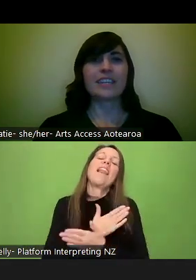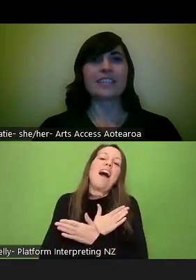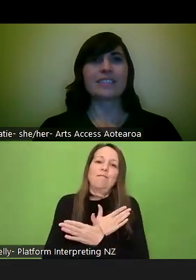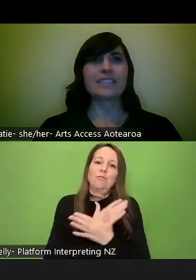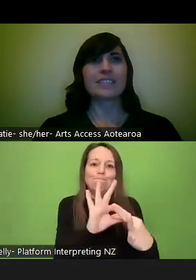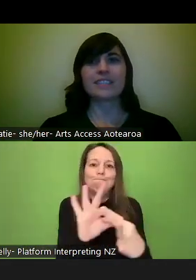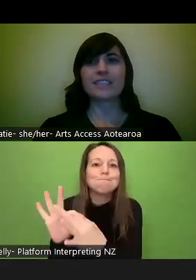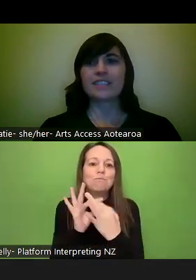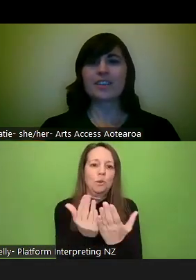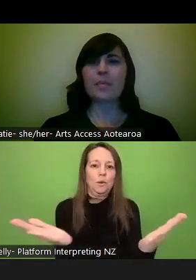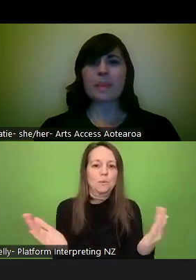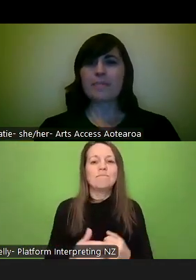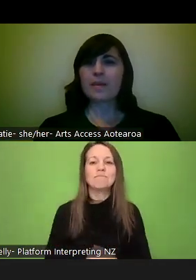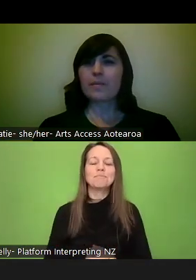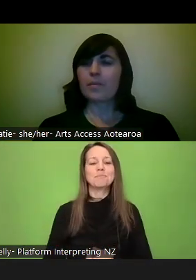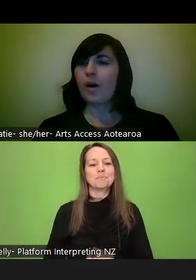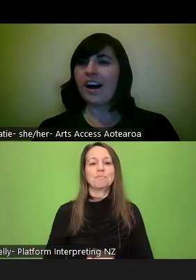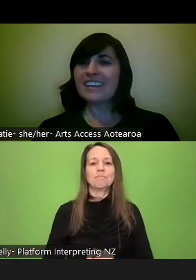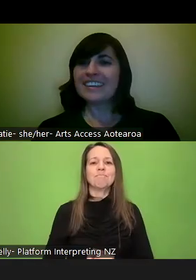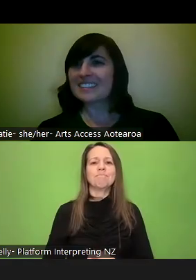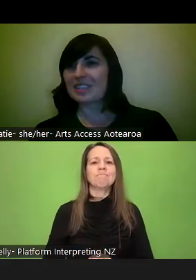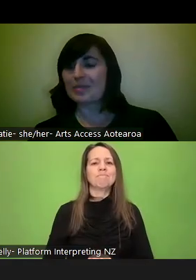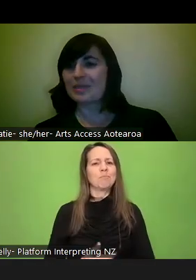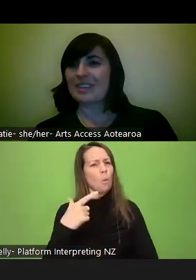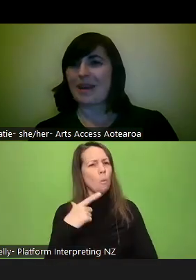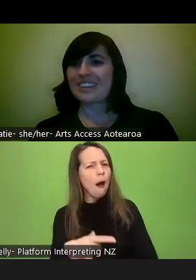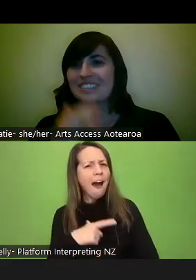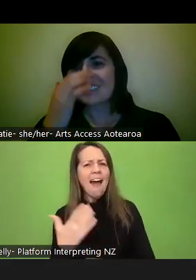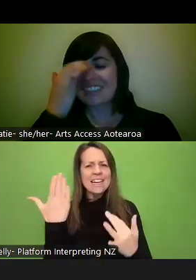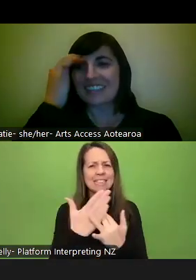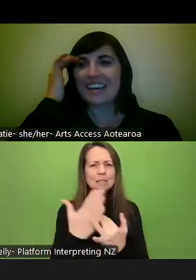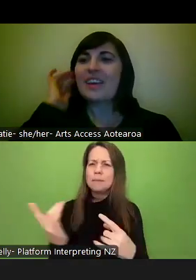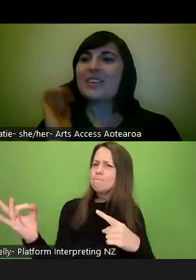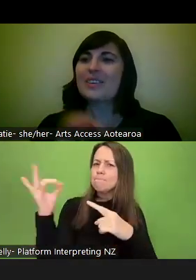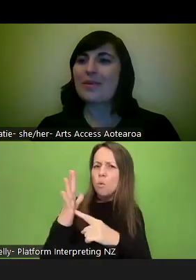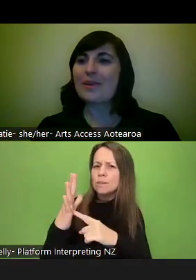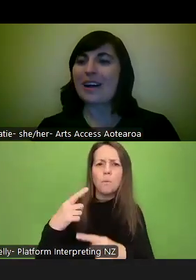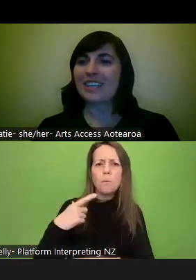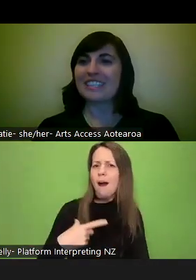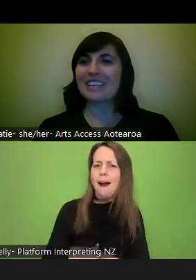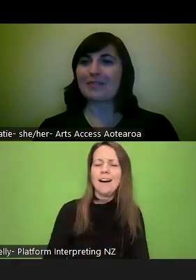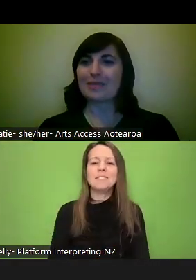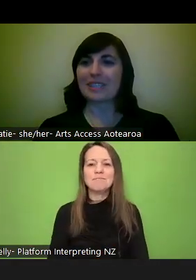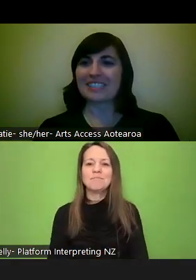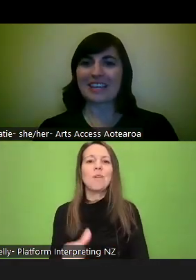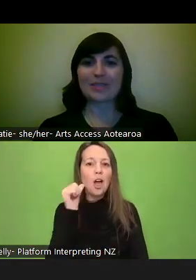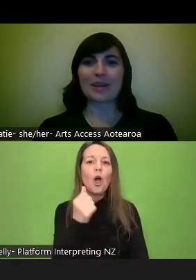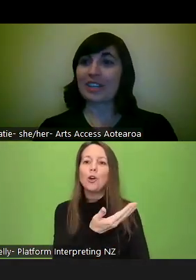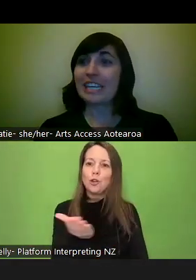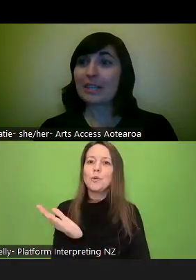Alright. So. Why accessibility matters? I know that you all have an idea of it, because that's why you're here